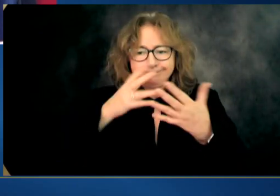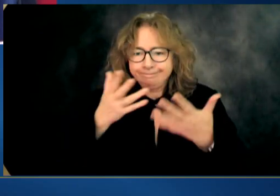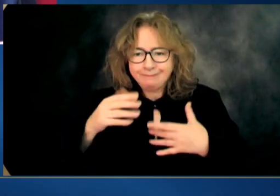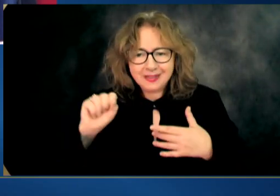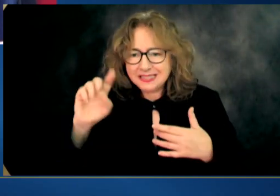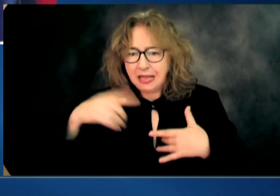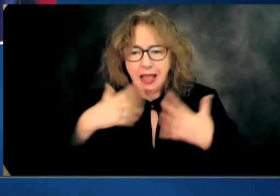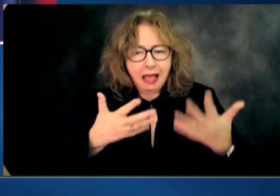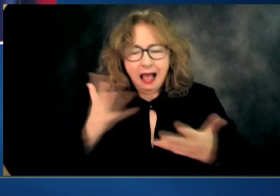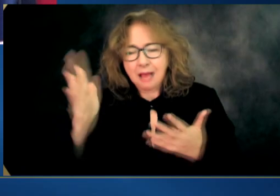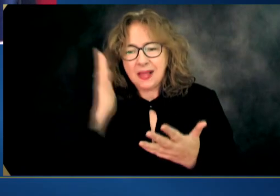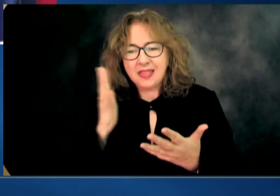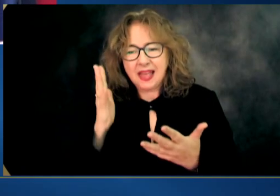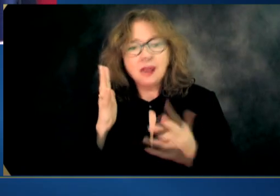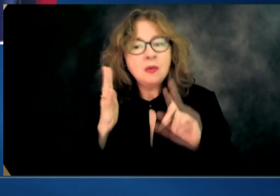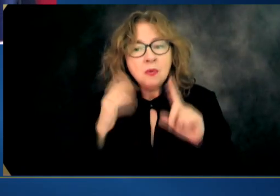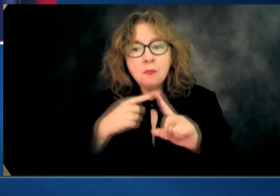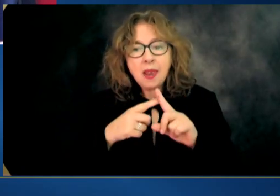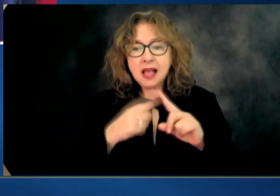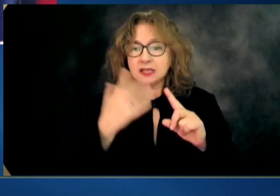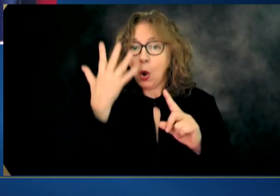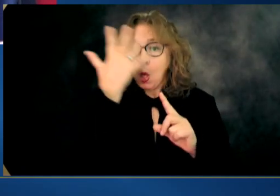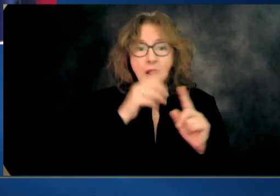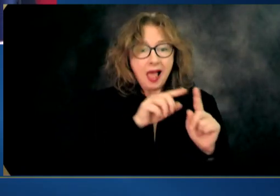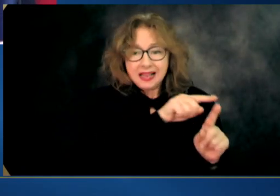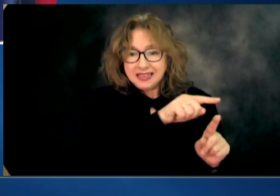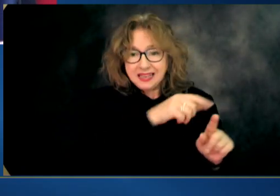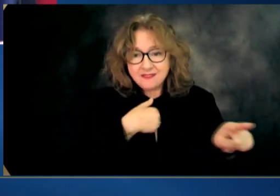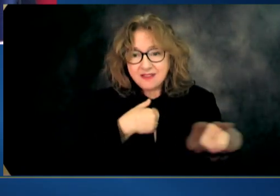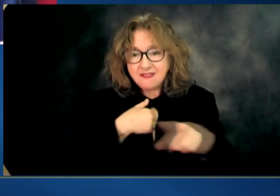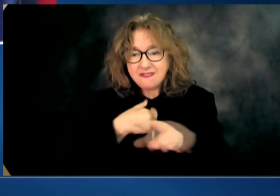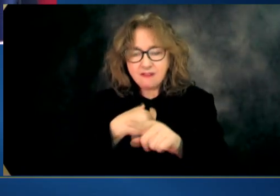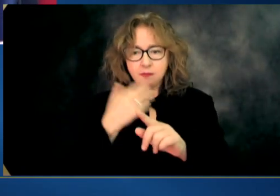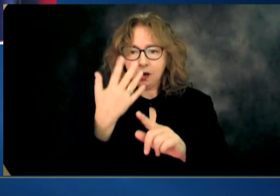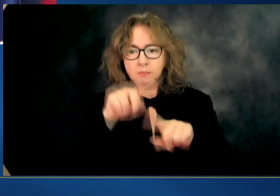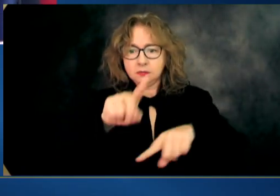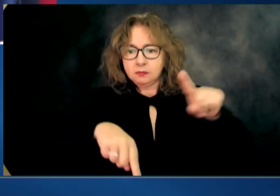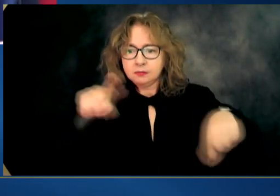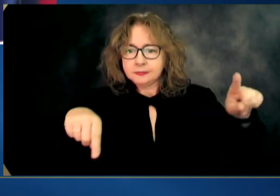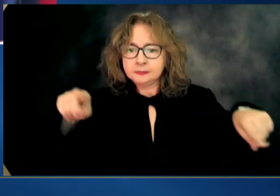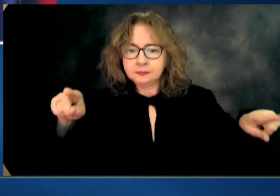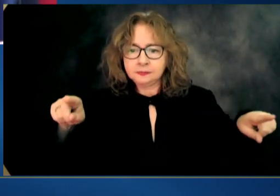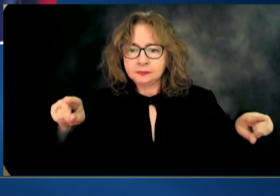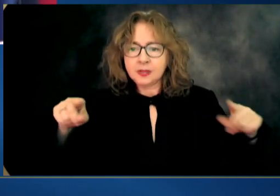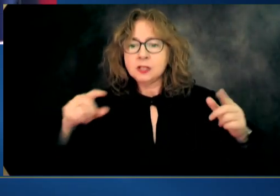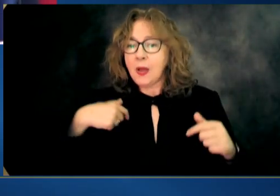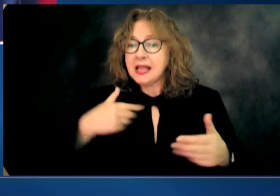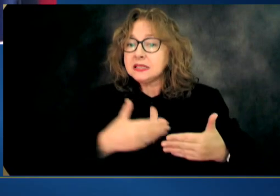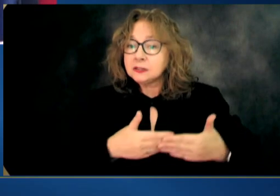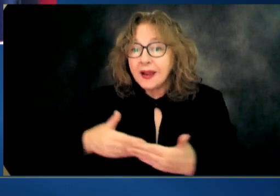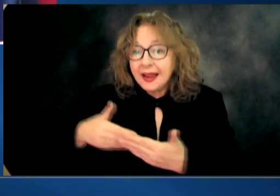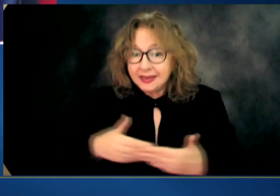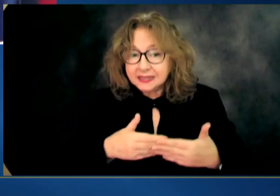differently. So with me, I had pain crisis as an infant, through adolescence, all the way through